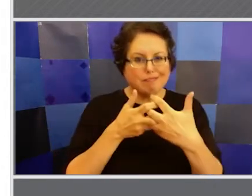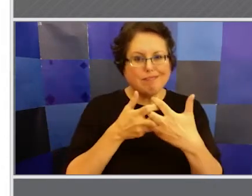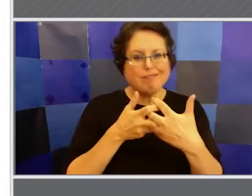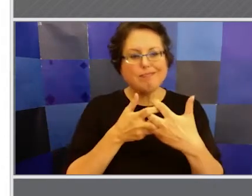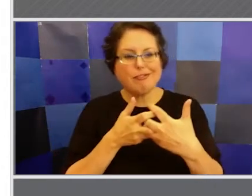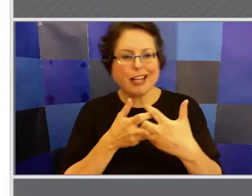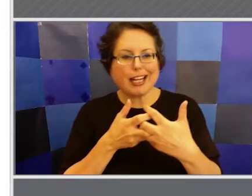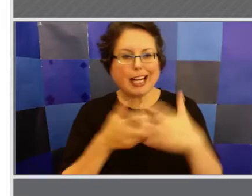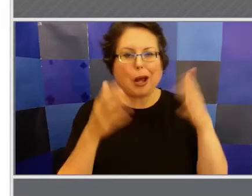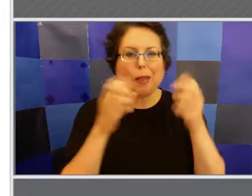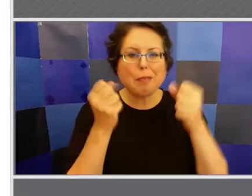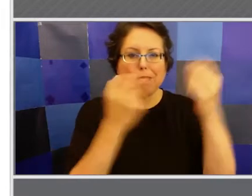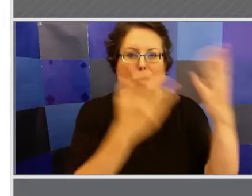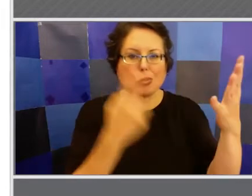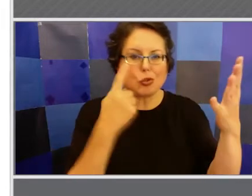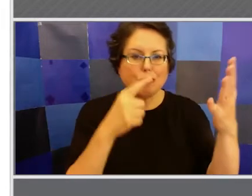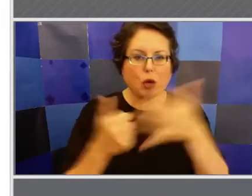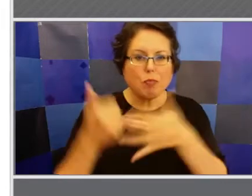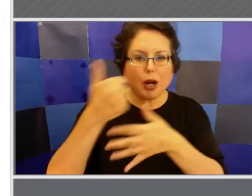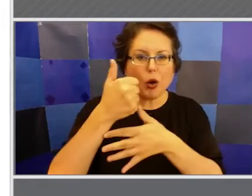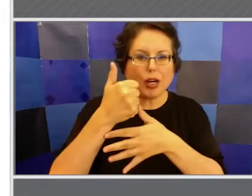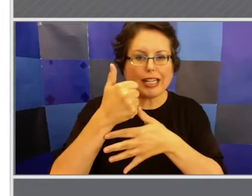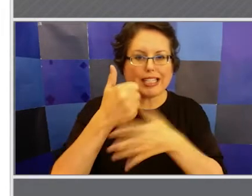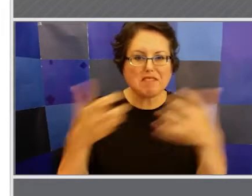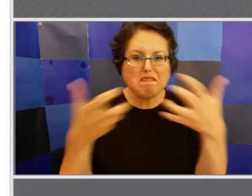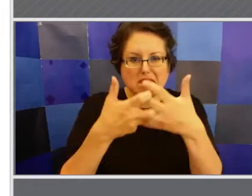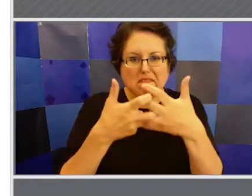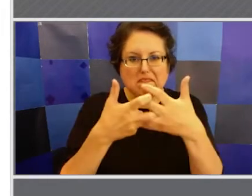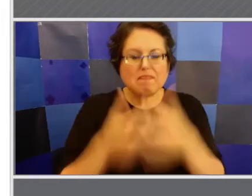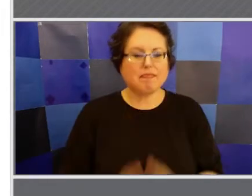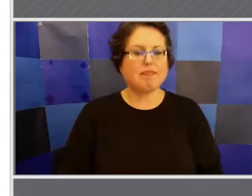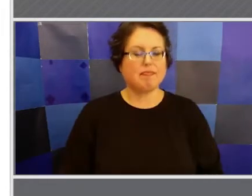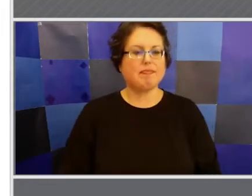it fit within this set of priorities.